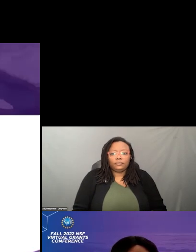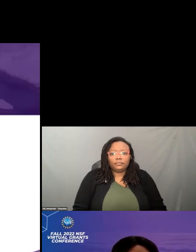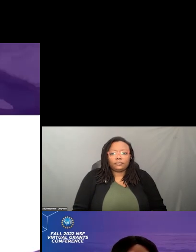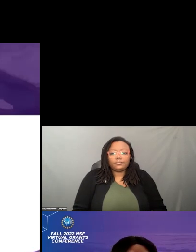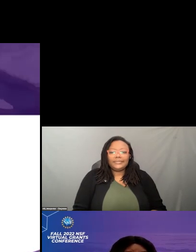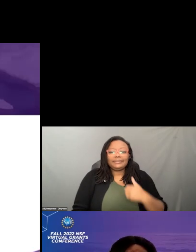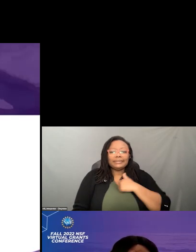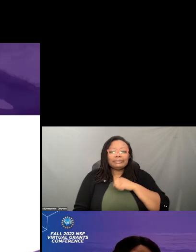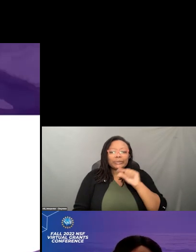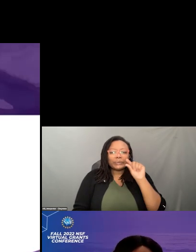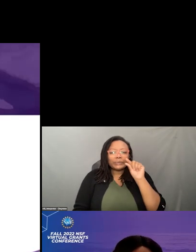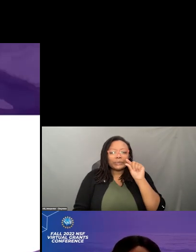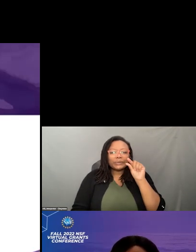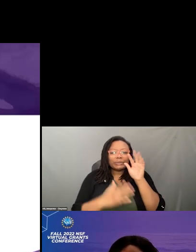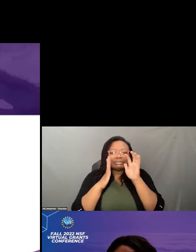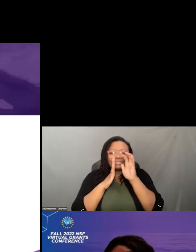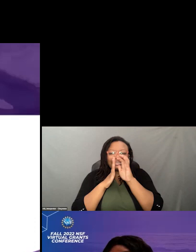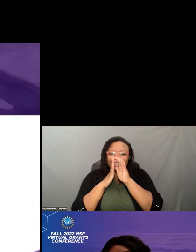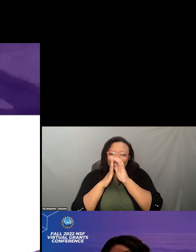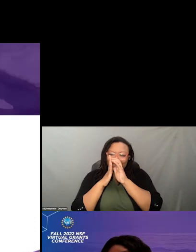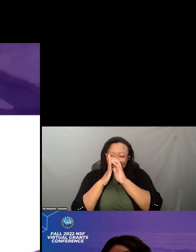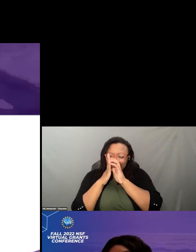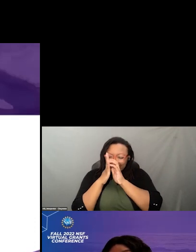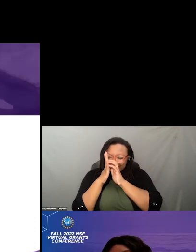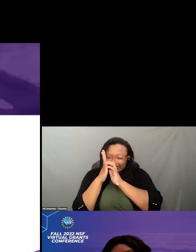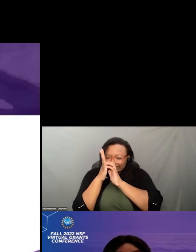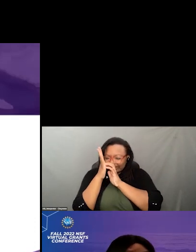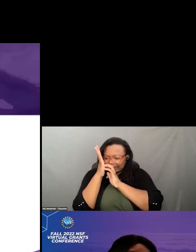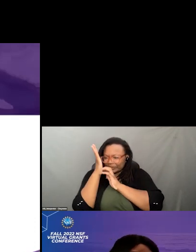Next slide. Okay. I'm sorry it's so tiny, but it's even -- it's tiny for us as well.